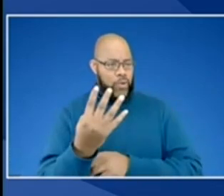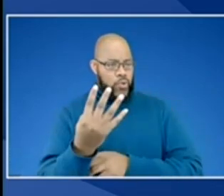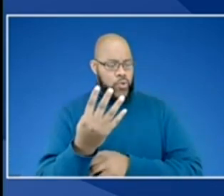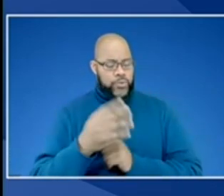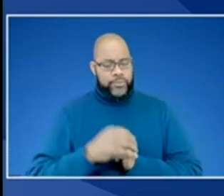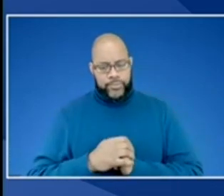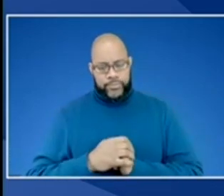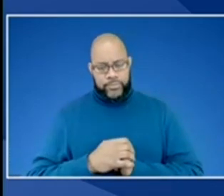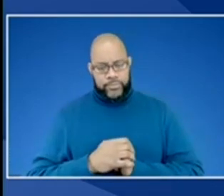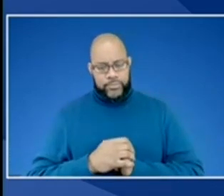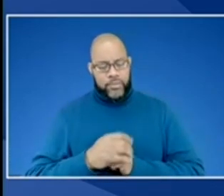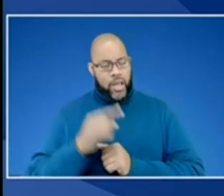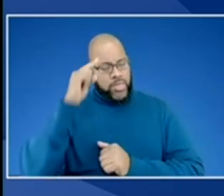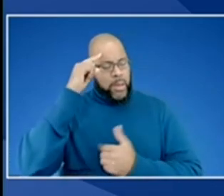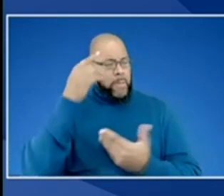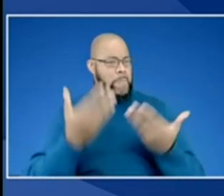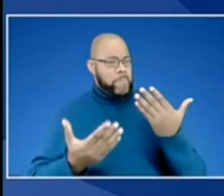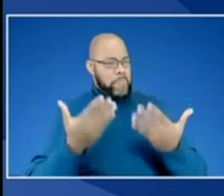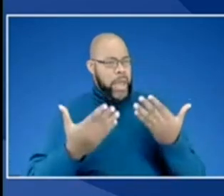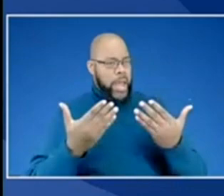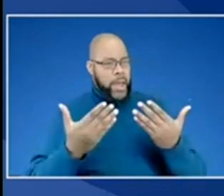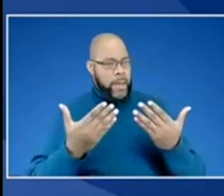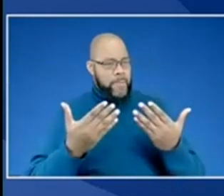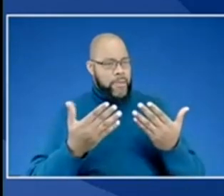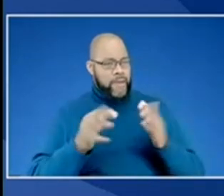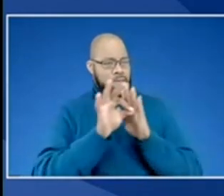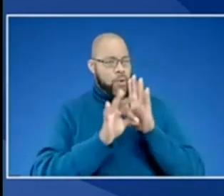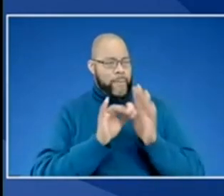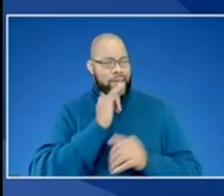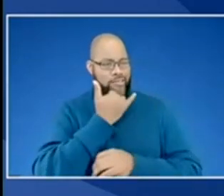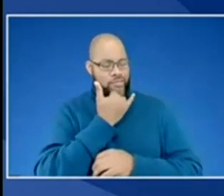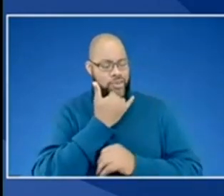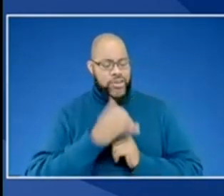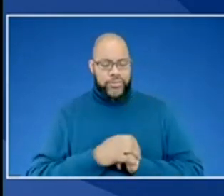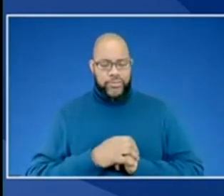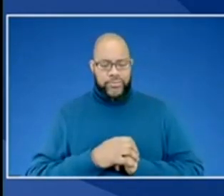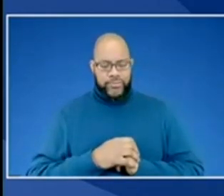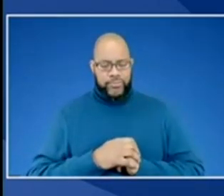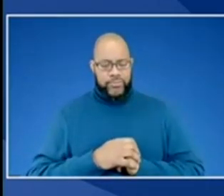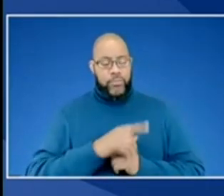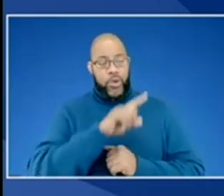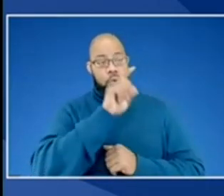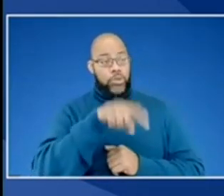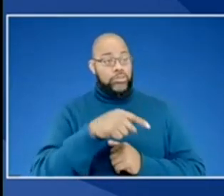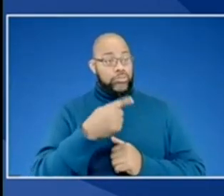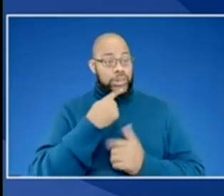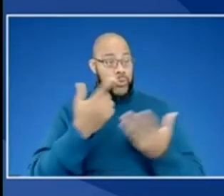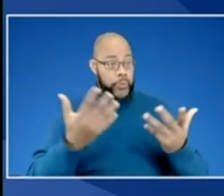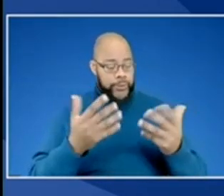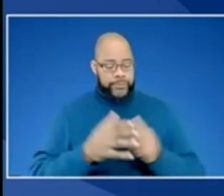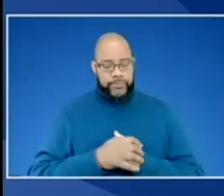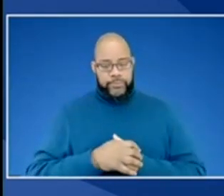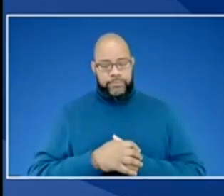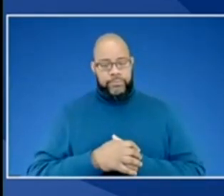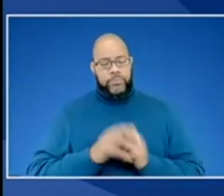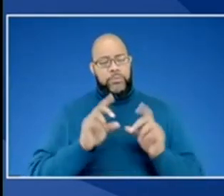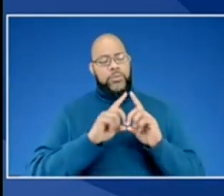I think there may have been a formatting error. The question is, the Department already offers Income Driven Repayment